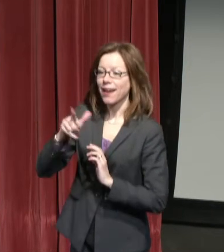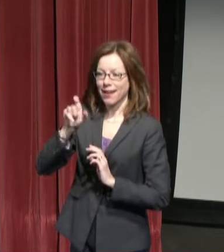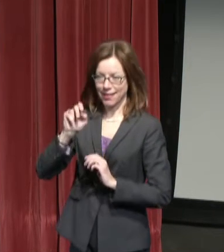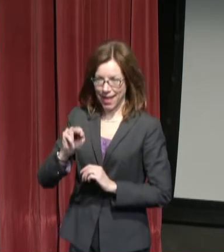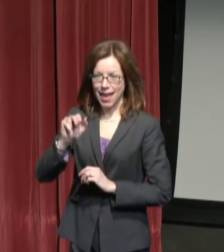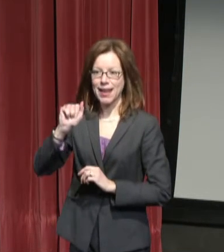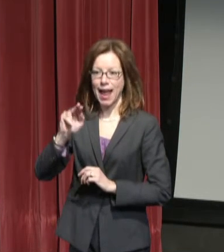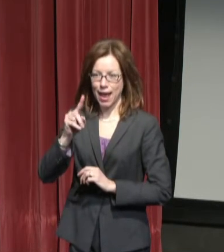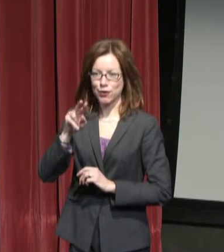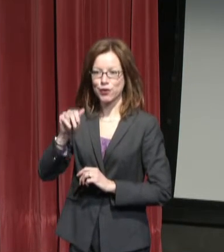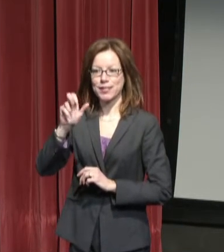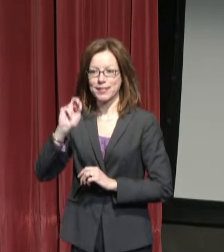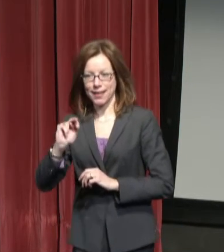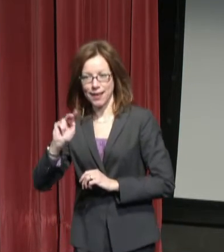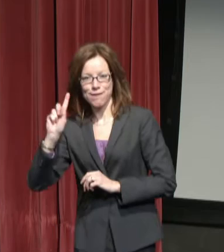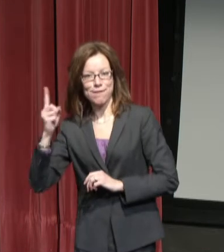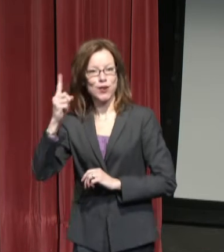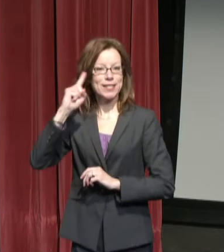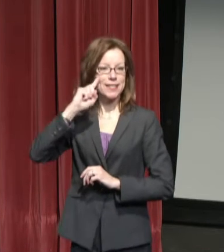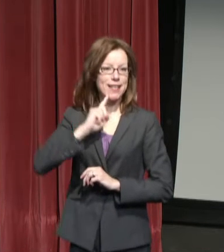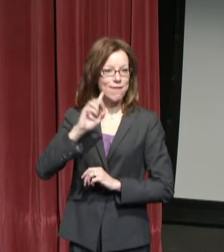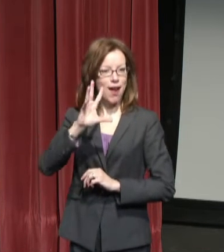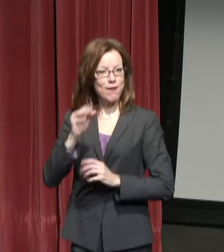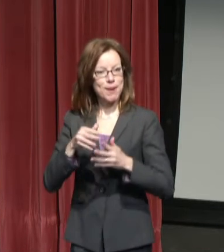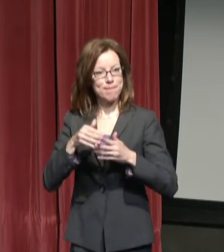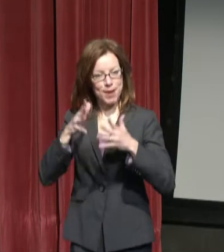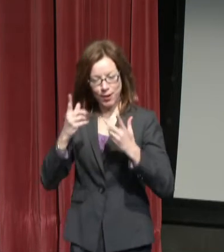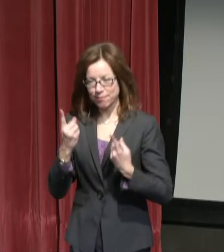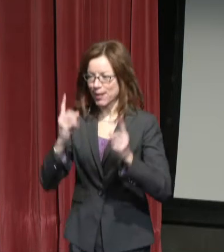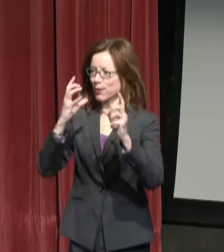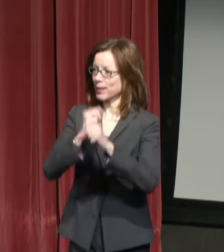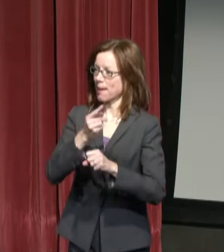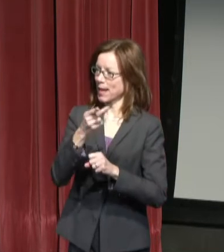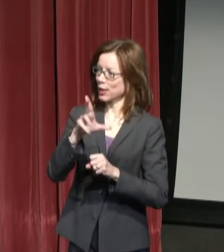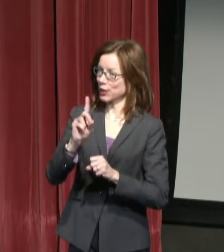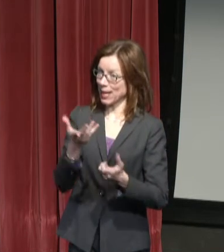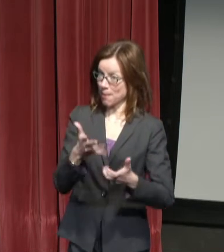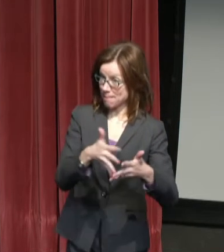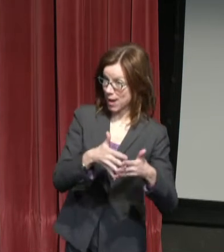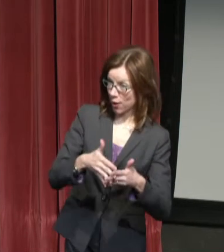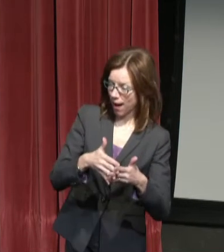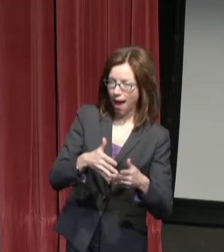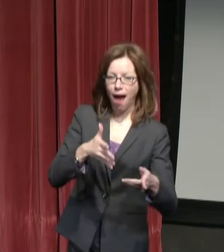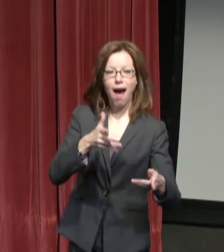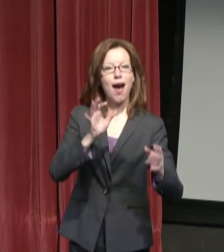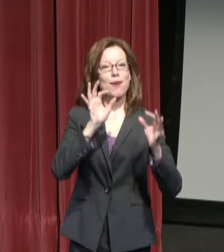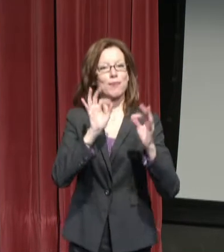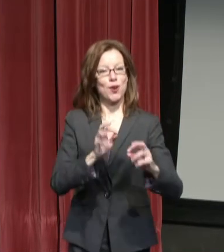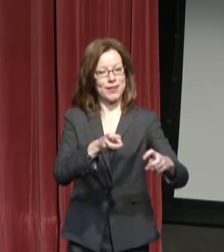who was the first Deaf African American to get a PhD in the USA. So that's kind of a nice synergy to myself being here,